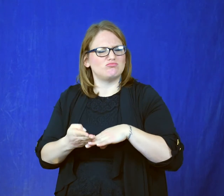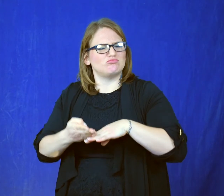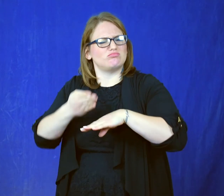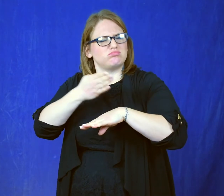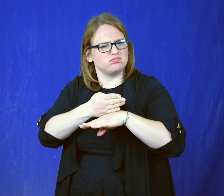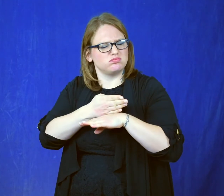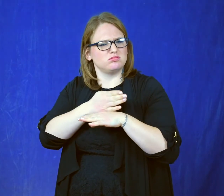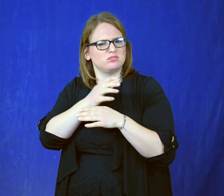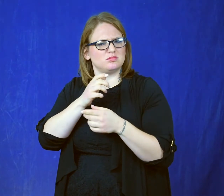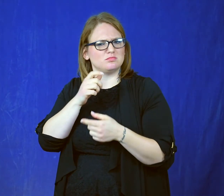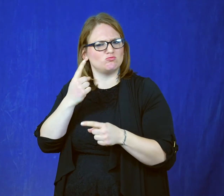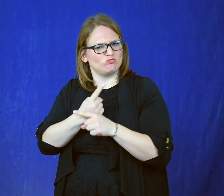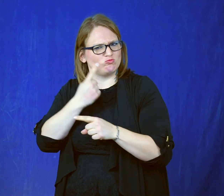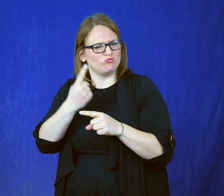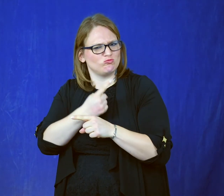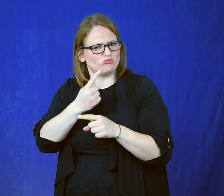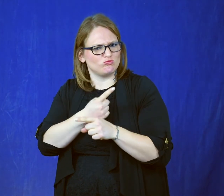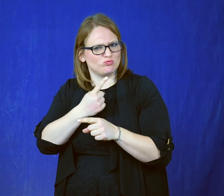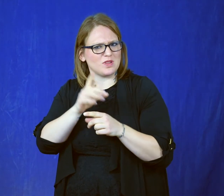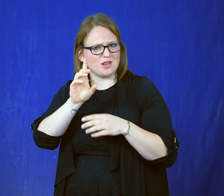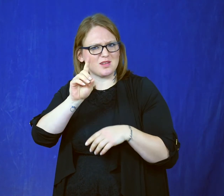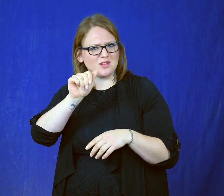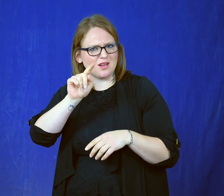more accurate data.